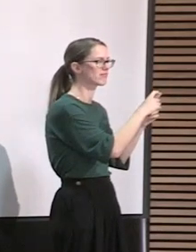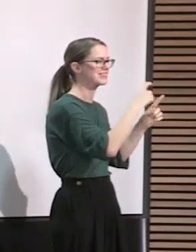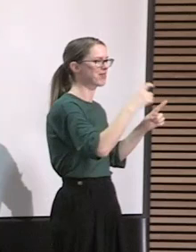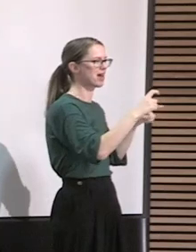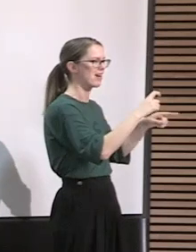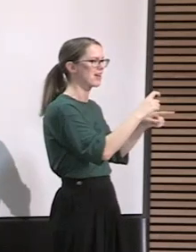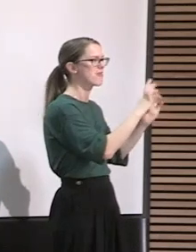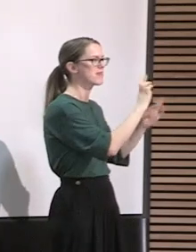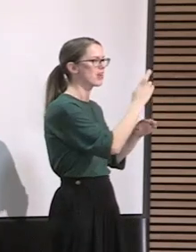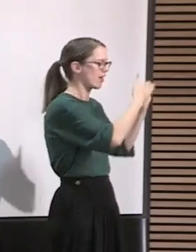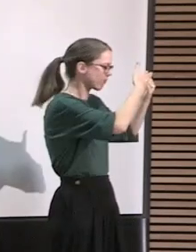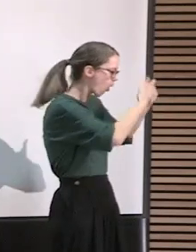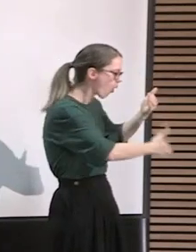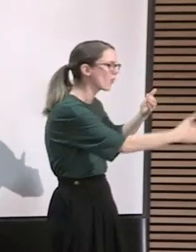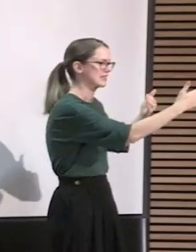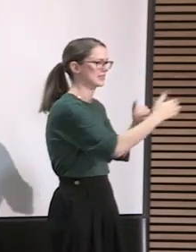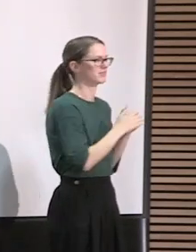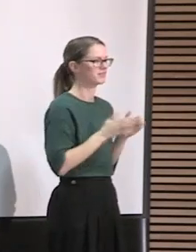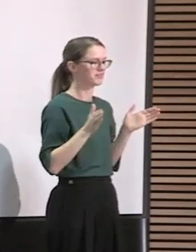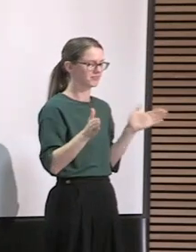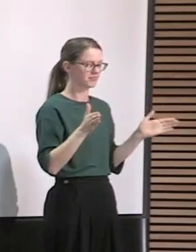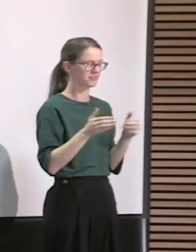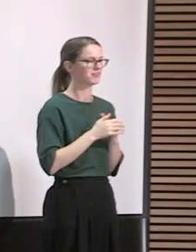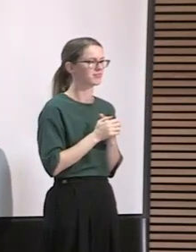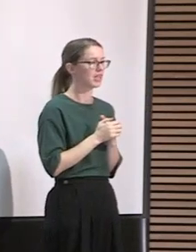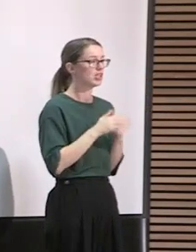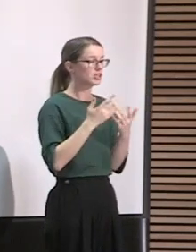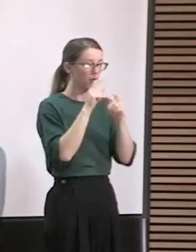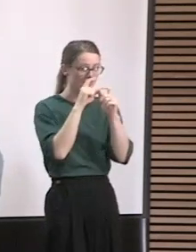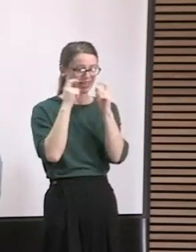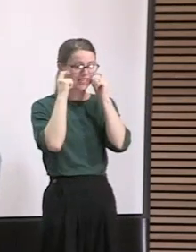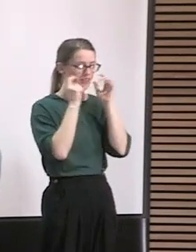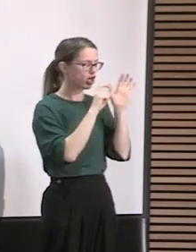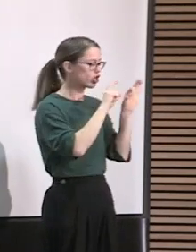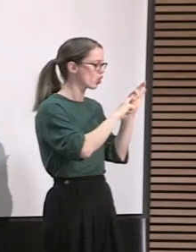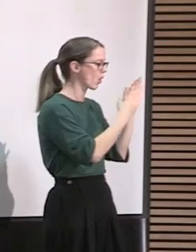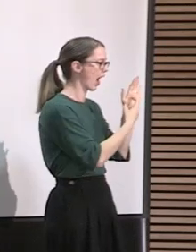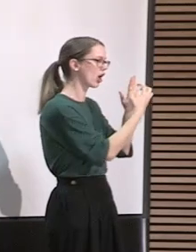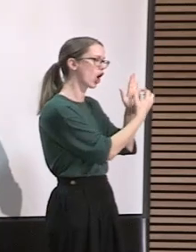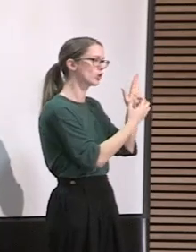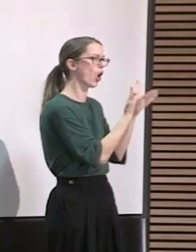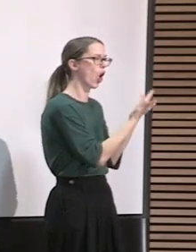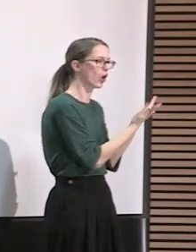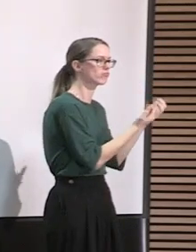force from 11:59pm on Thursday, the 3rd of December a few days later to give